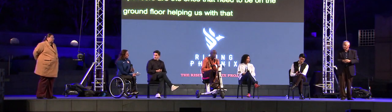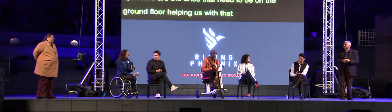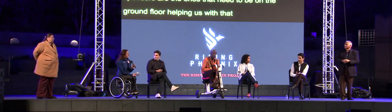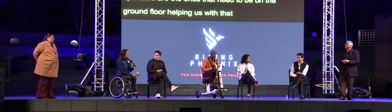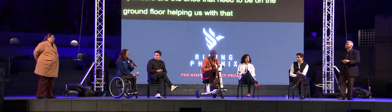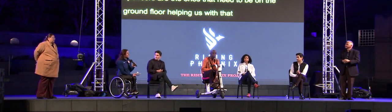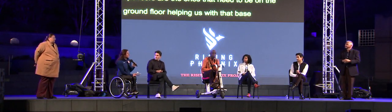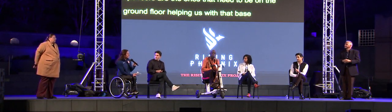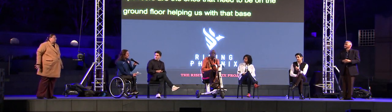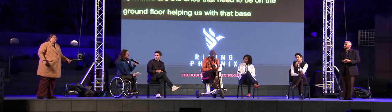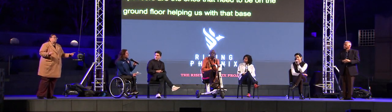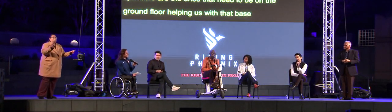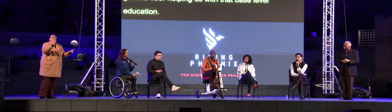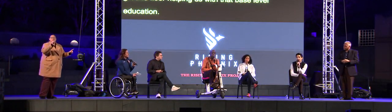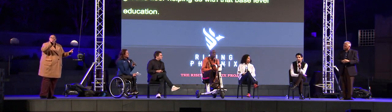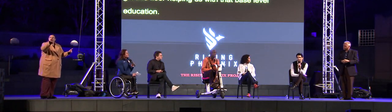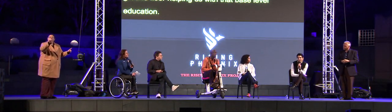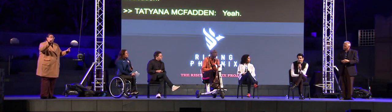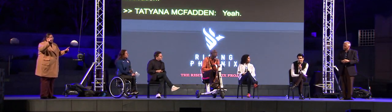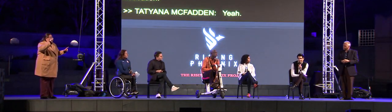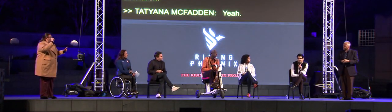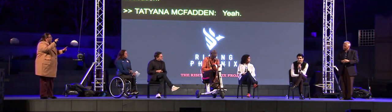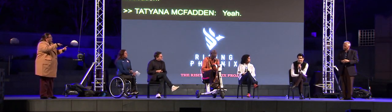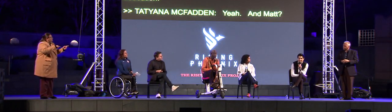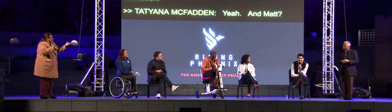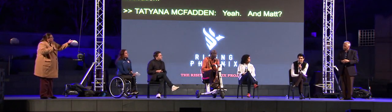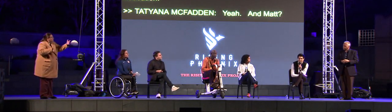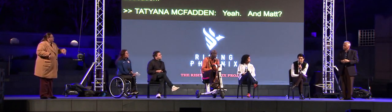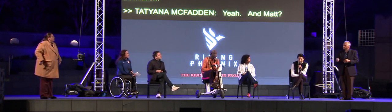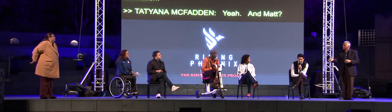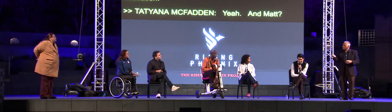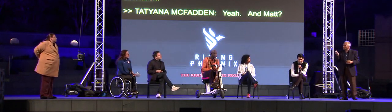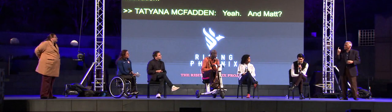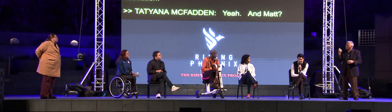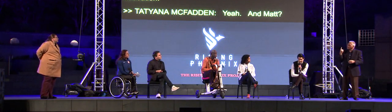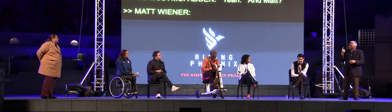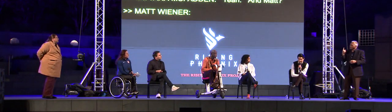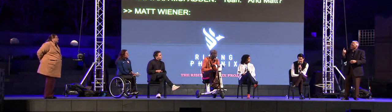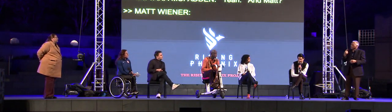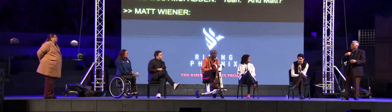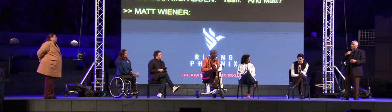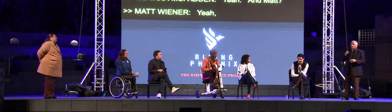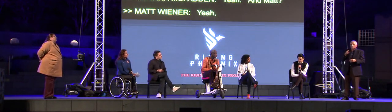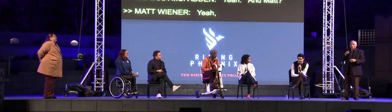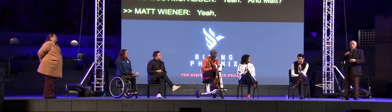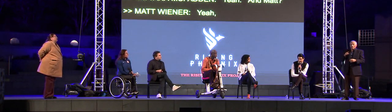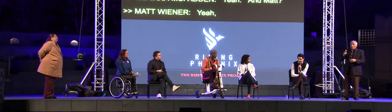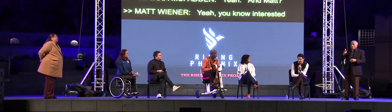Yep, and Matt? Yeah. I'm interested to get Greg's take